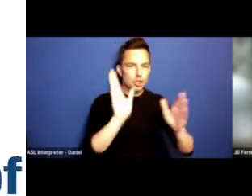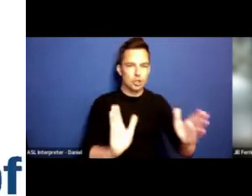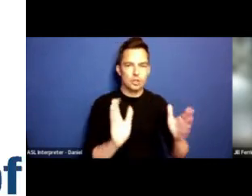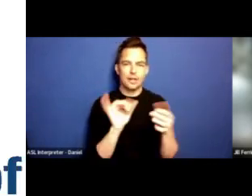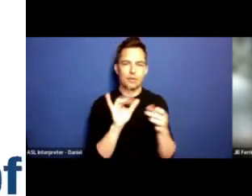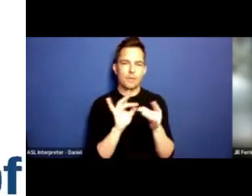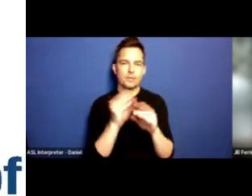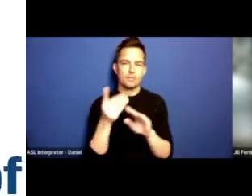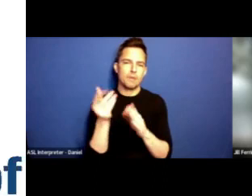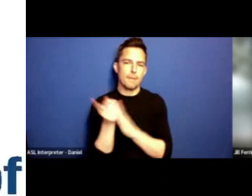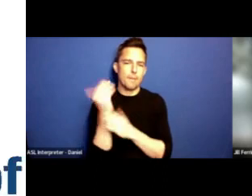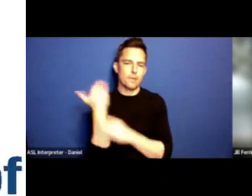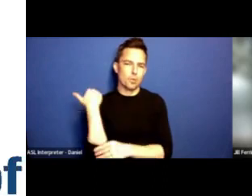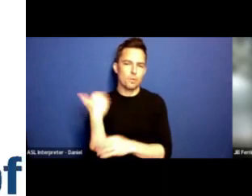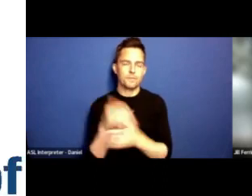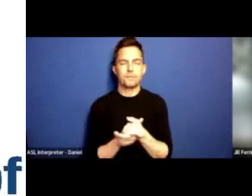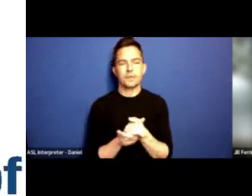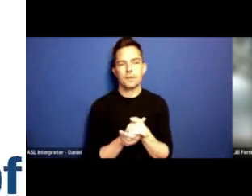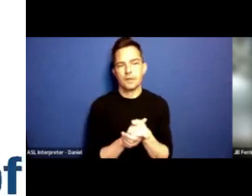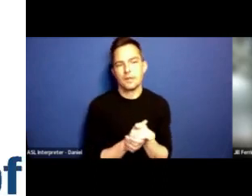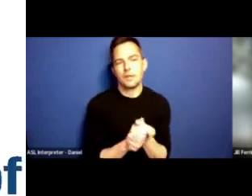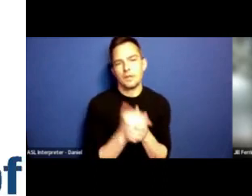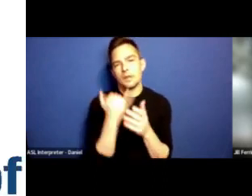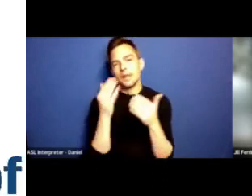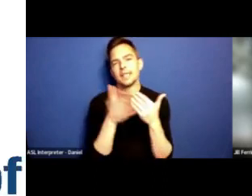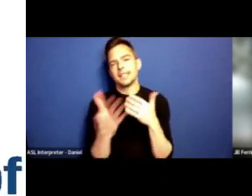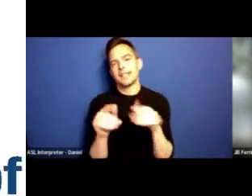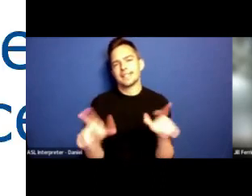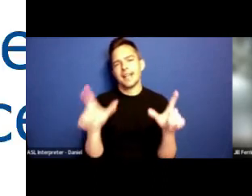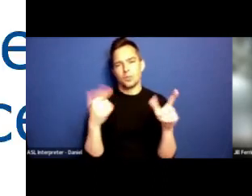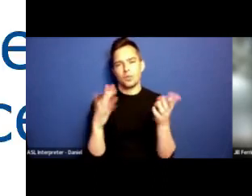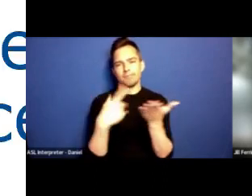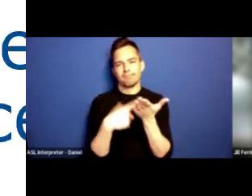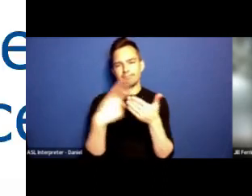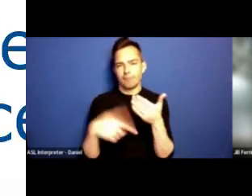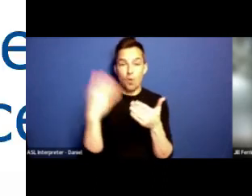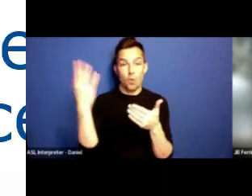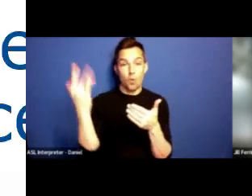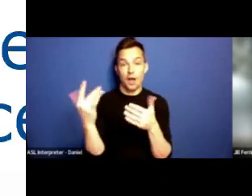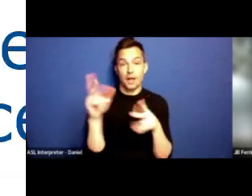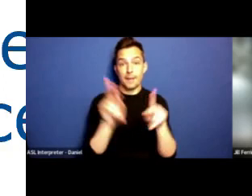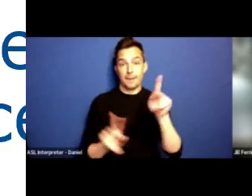moment ago. So if we go on to the next slide, let's talk about why individuals don't get